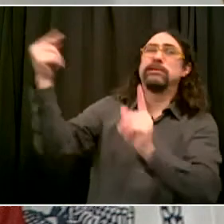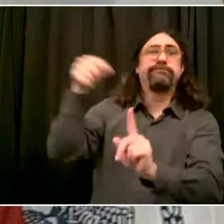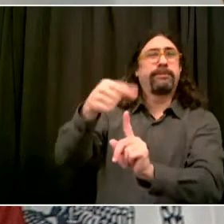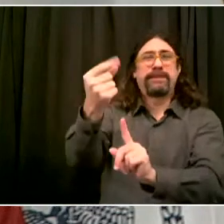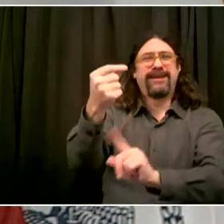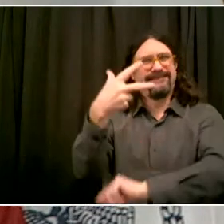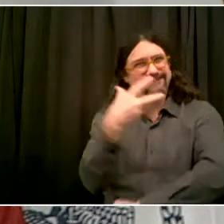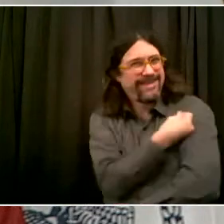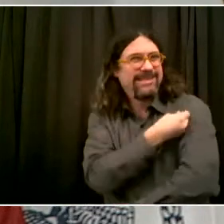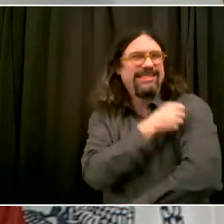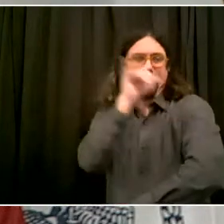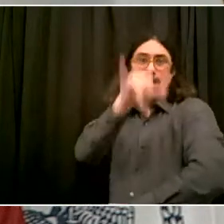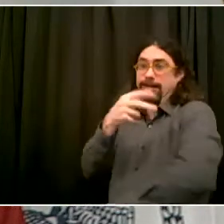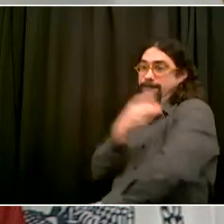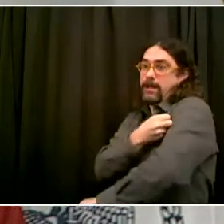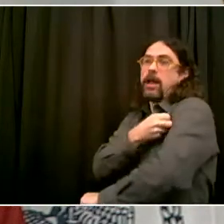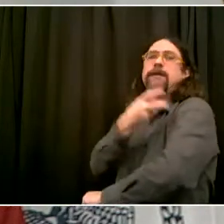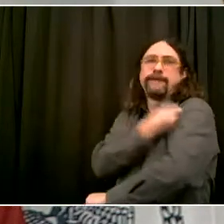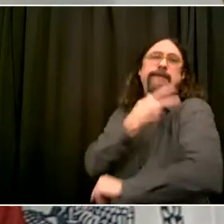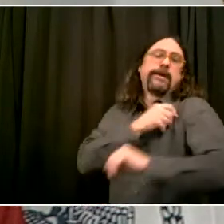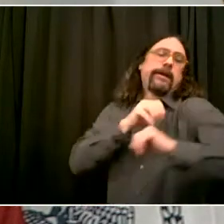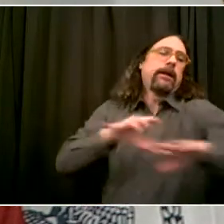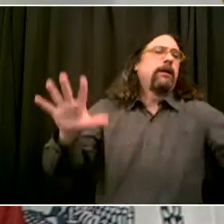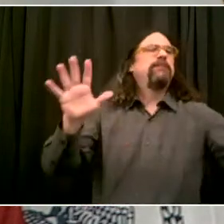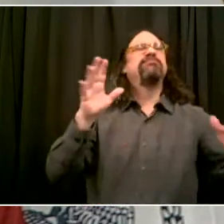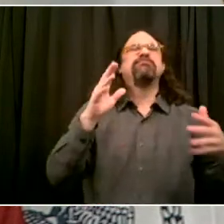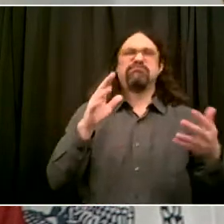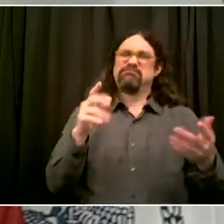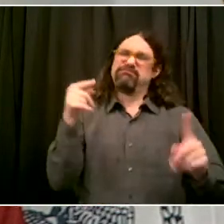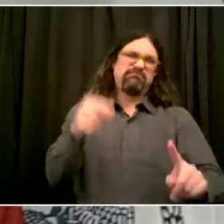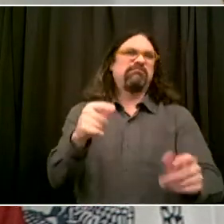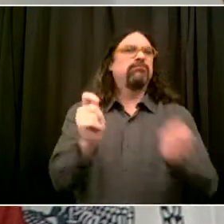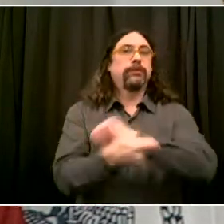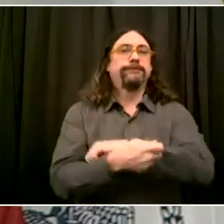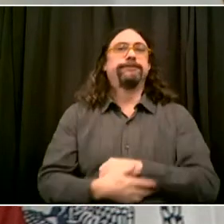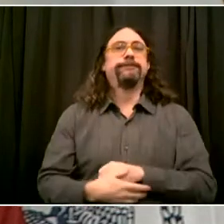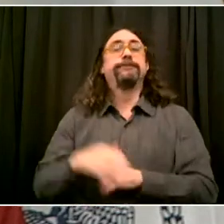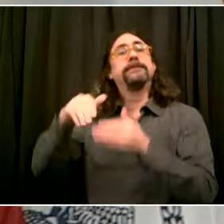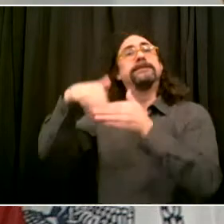WHO NEED IT AND OVERCOMING THE HESITANCY.